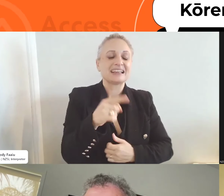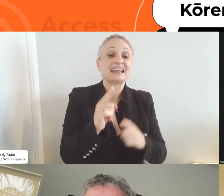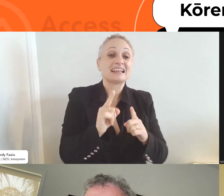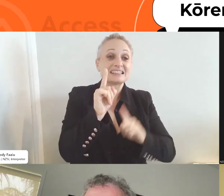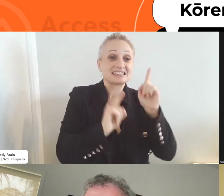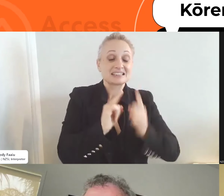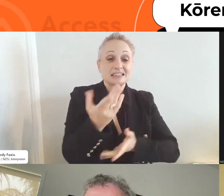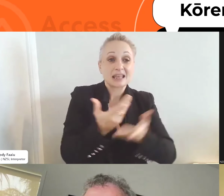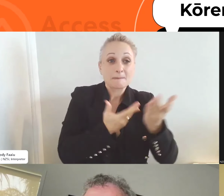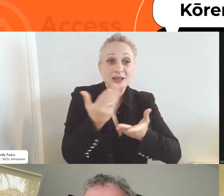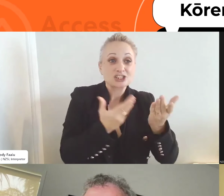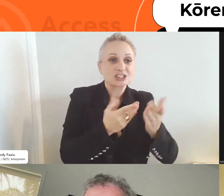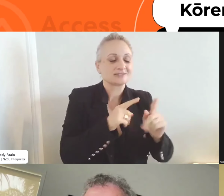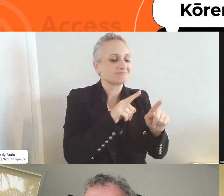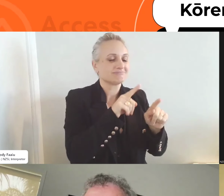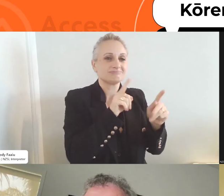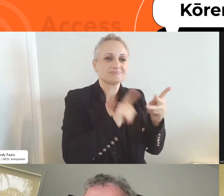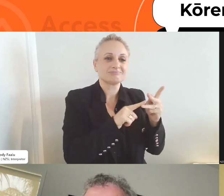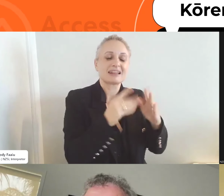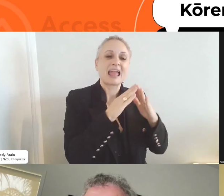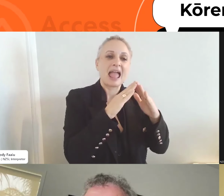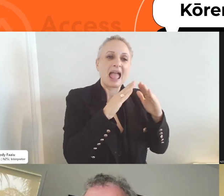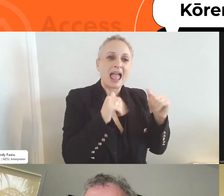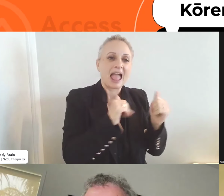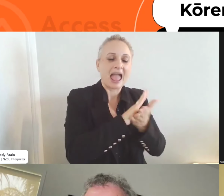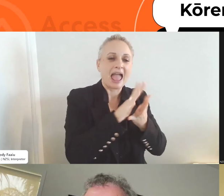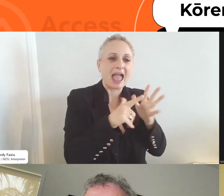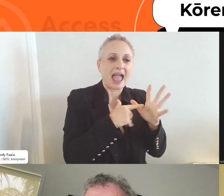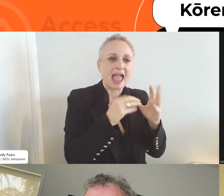and all of those sorts of organisations. So we provide affordable housing